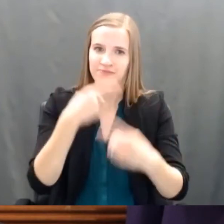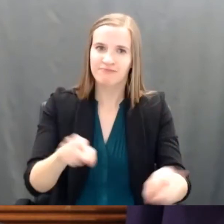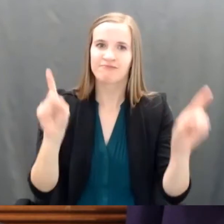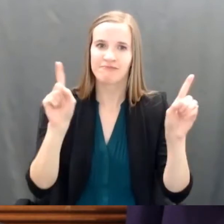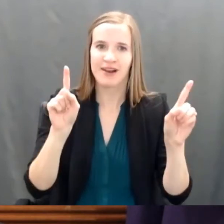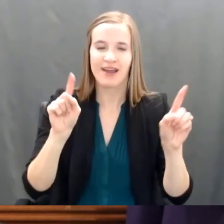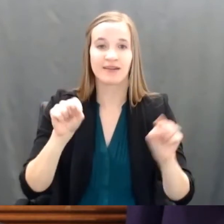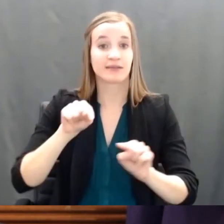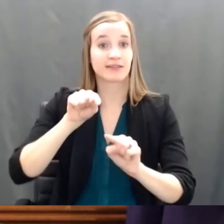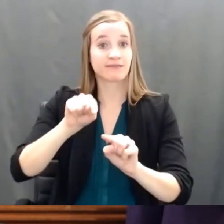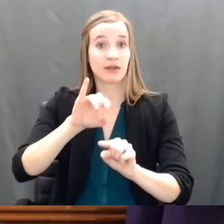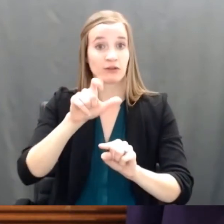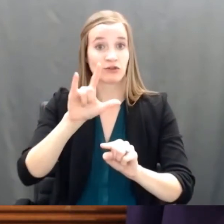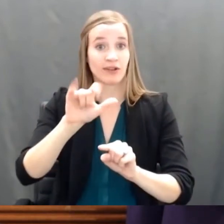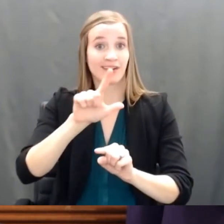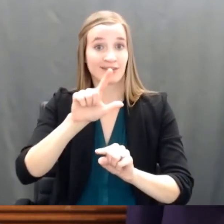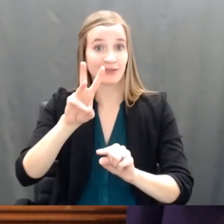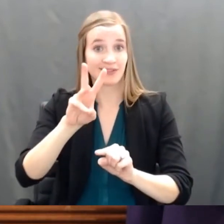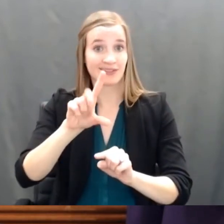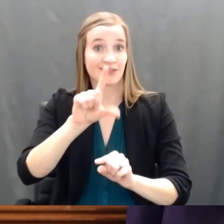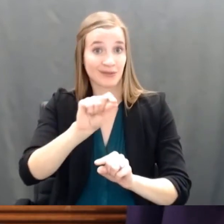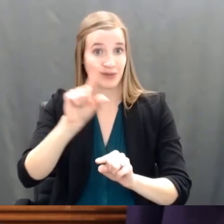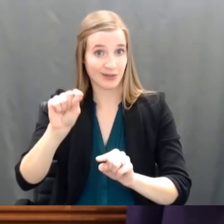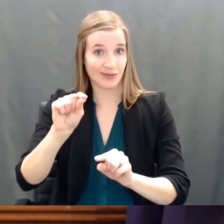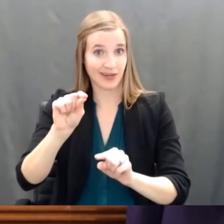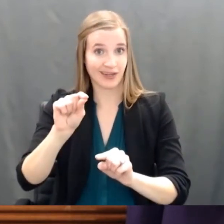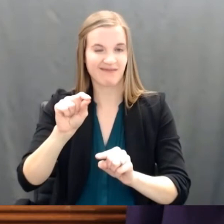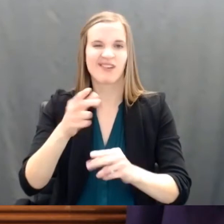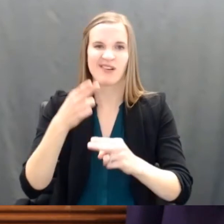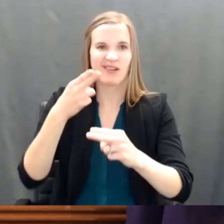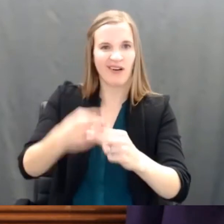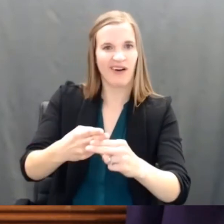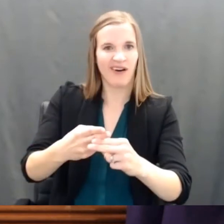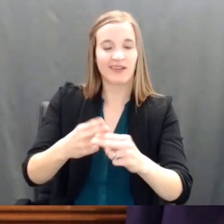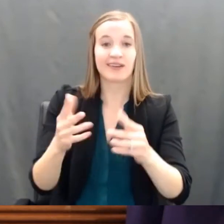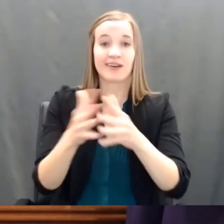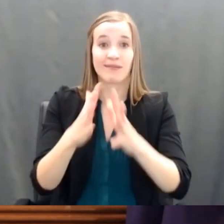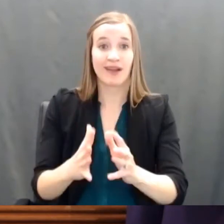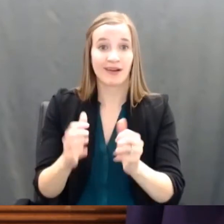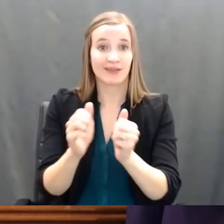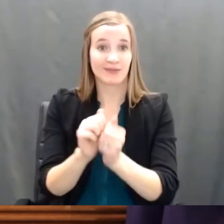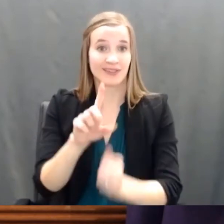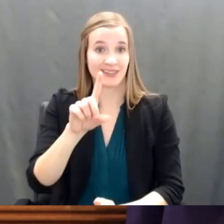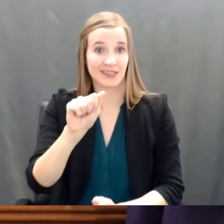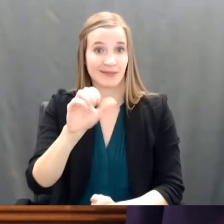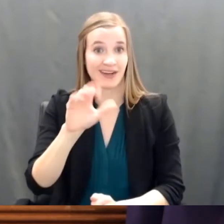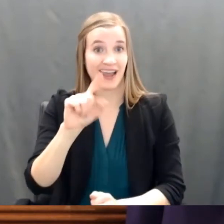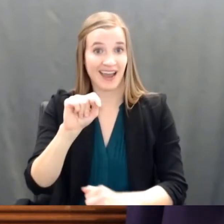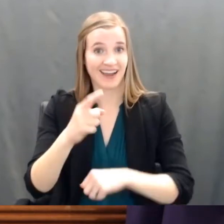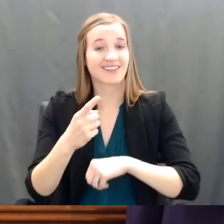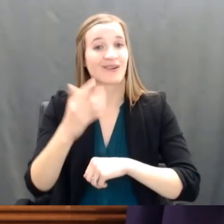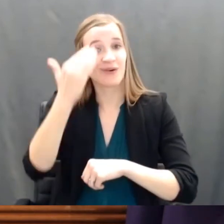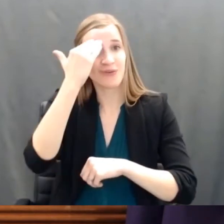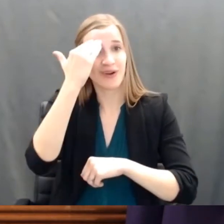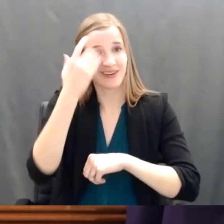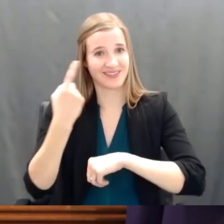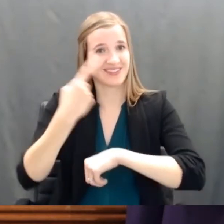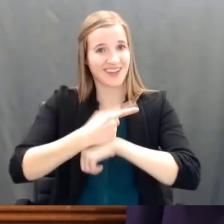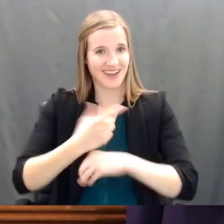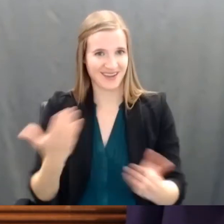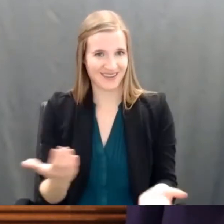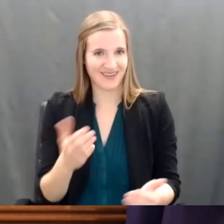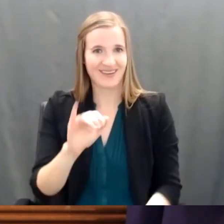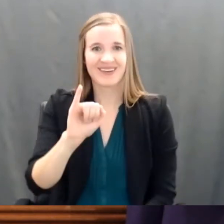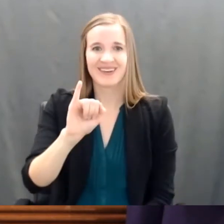hereby proclaim July 26, 2020, to be "Americans with Disabilities Act Awareness Day" in Idaho, and